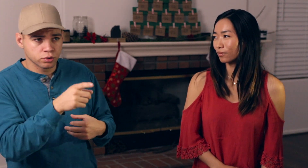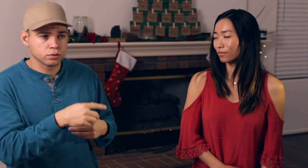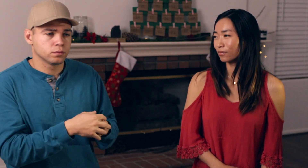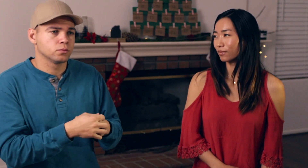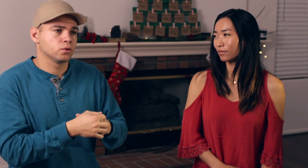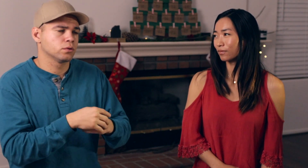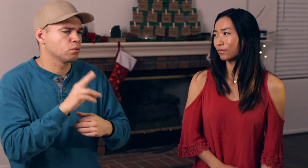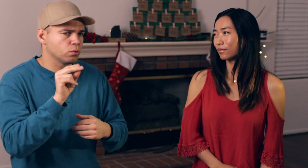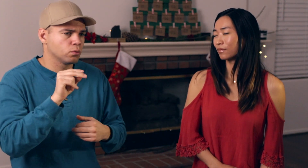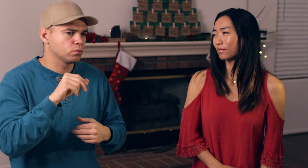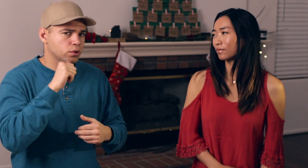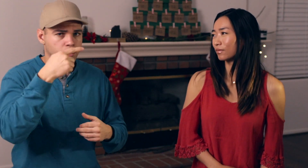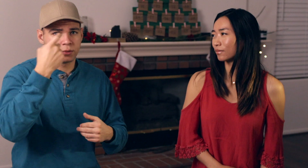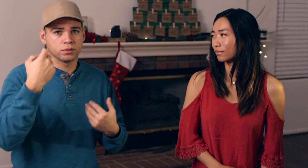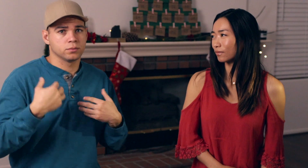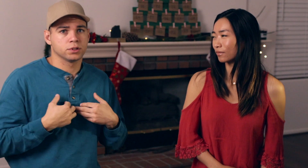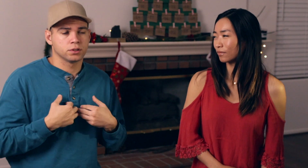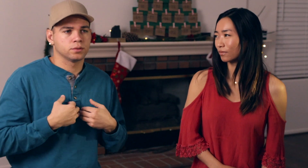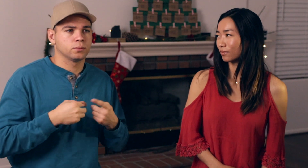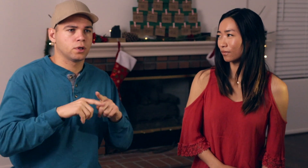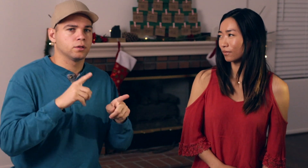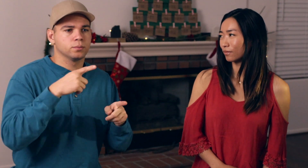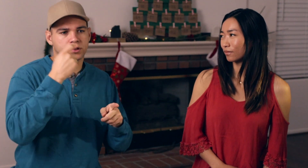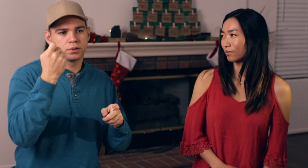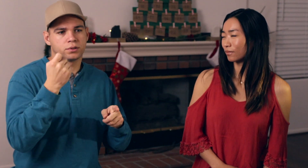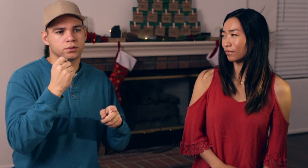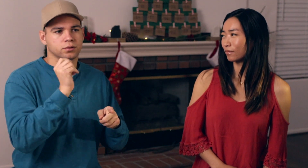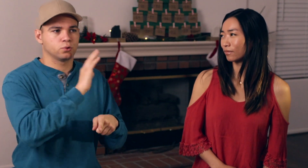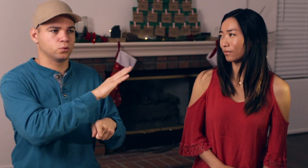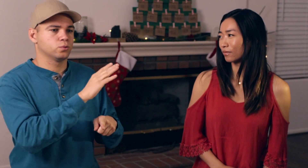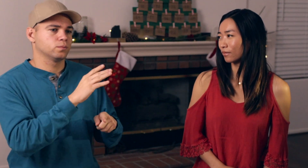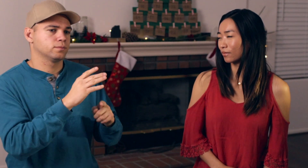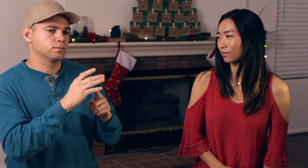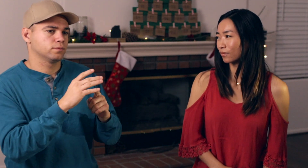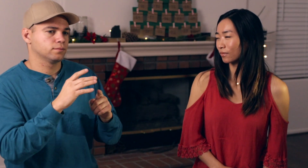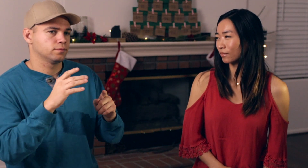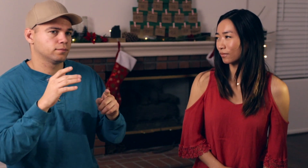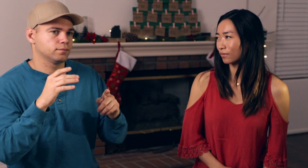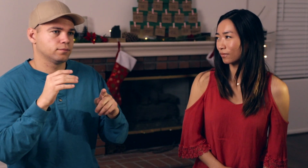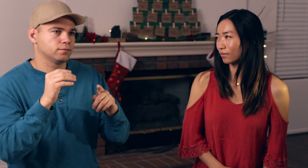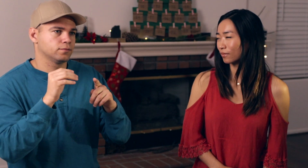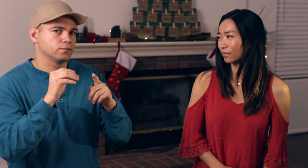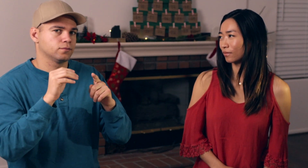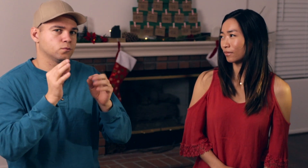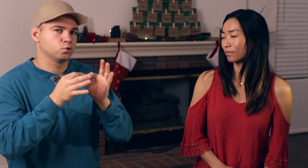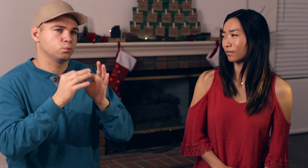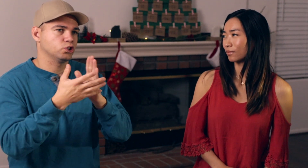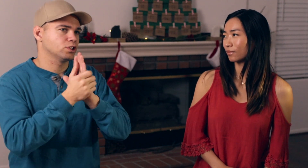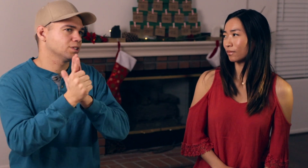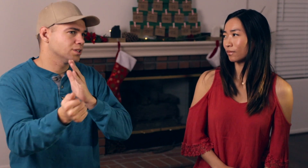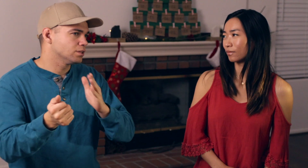"you sure?" "No" Not because of me but because of her interpreting skill